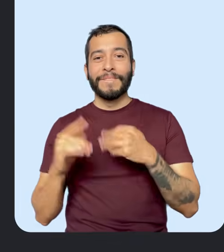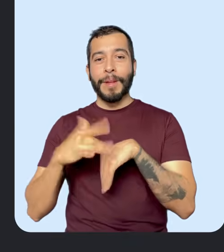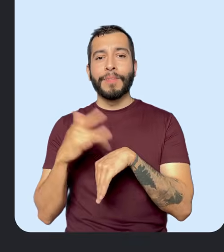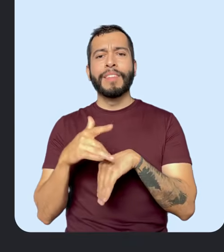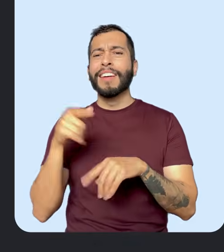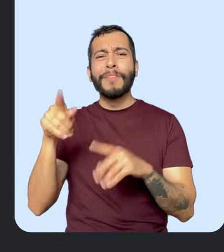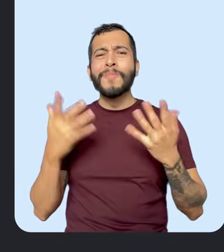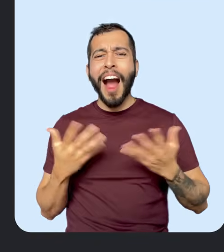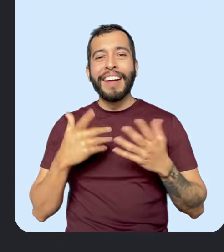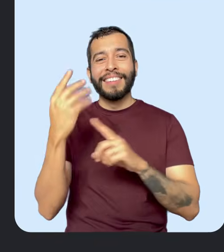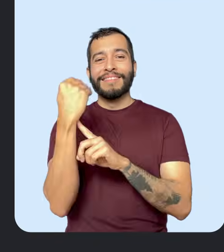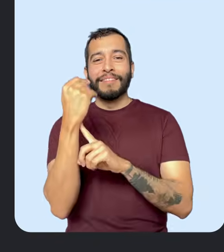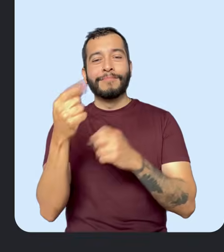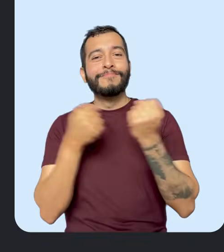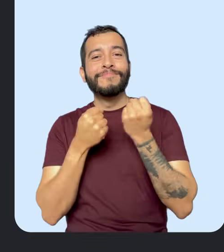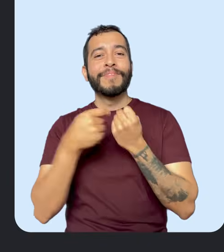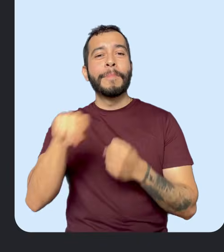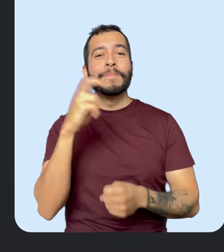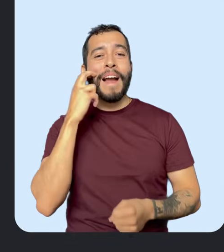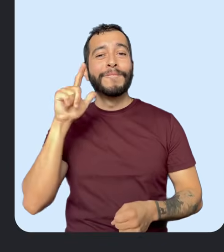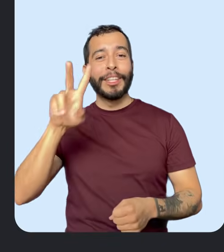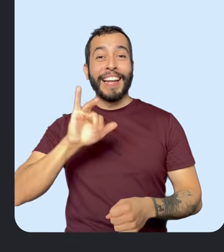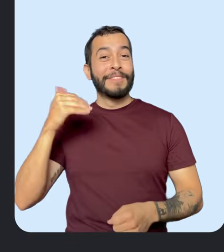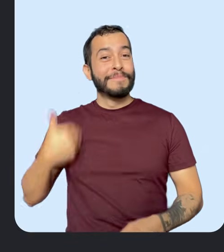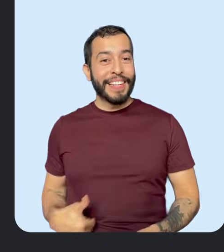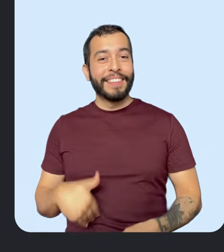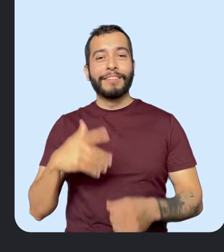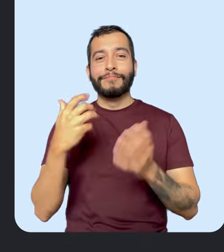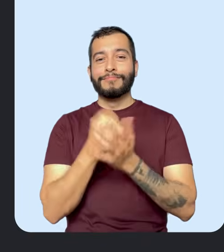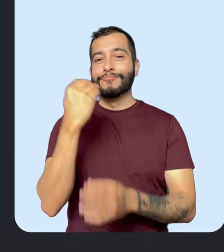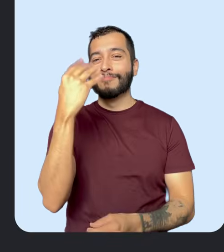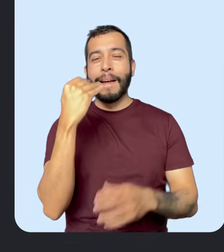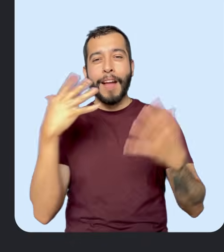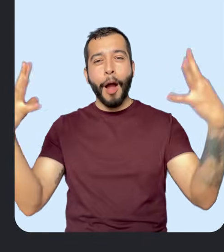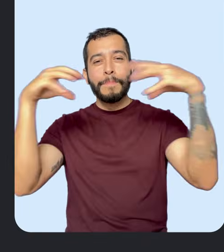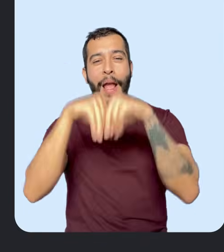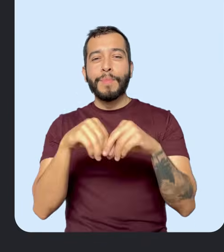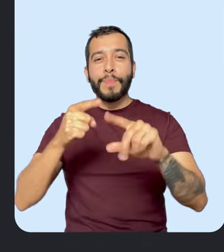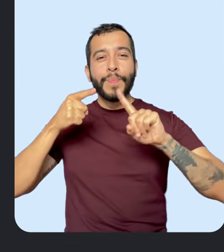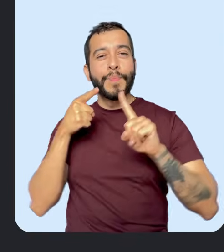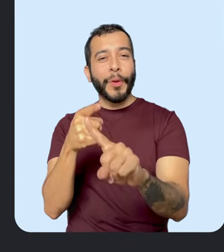Guided Frame is a selfie feature aiming to help blind and low vision users like me capture selfies with a combination of precise